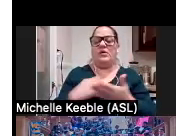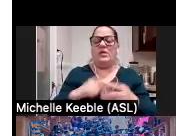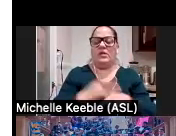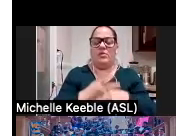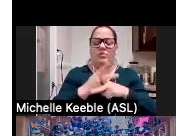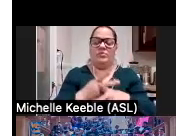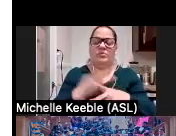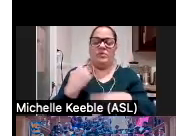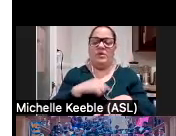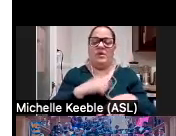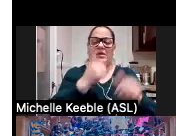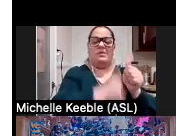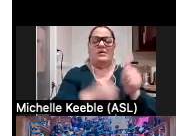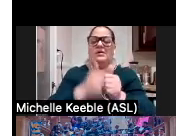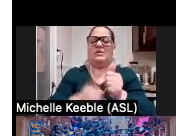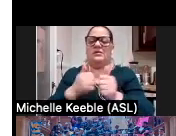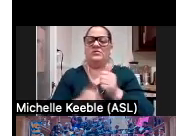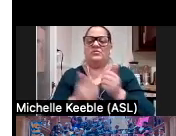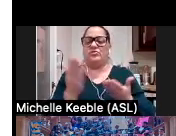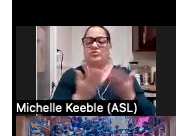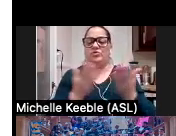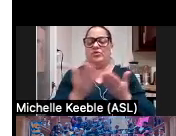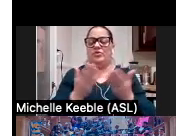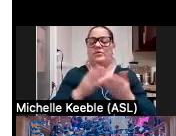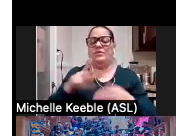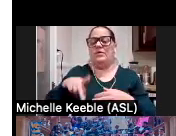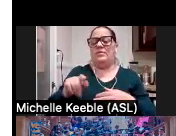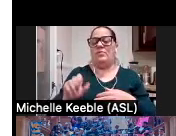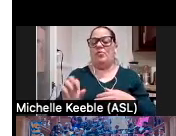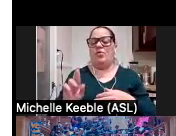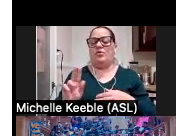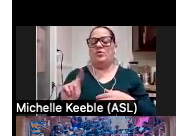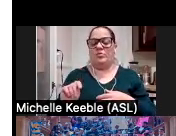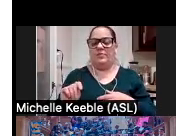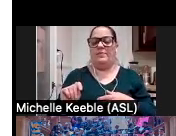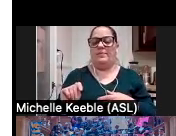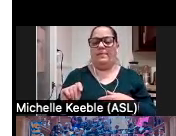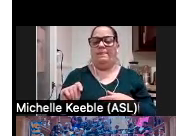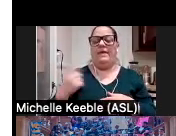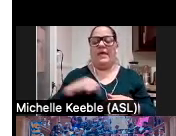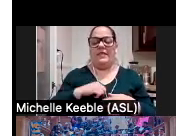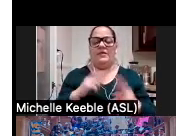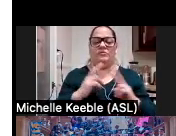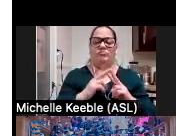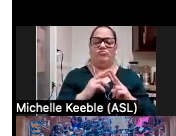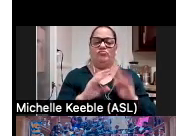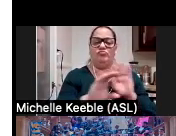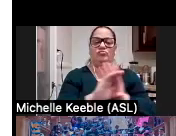Uh each artifact serves as like a portal as you can see in these two images. It starts off with a